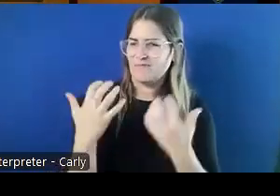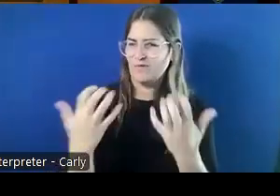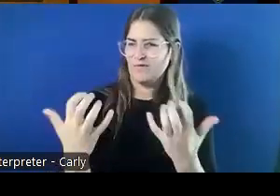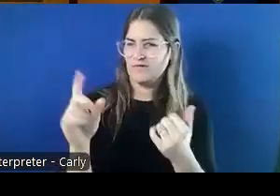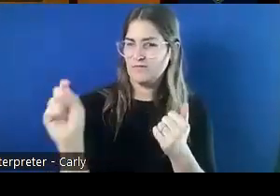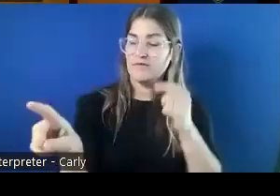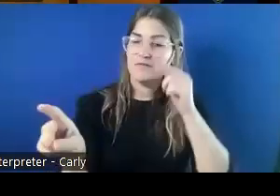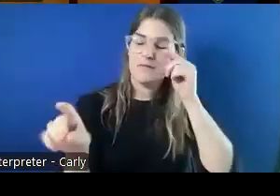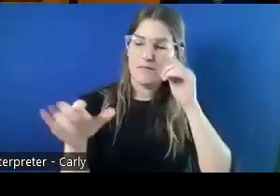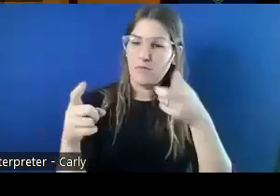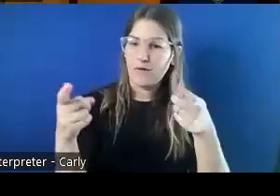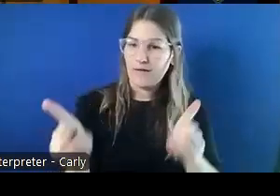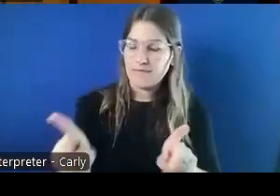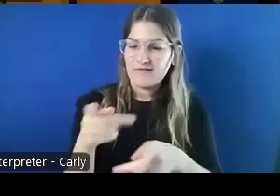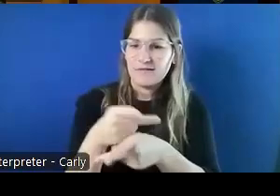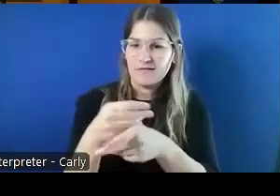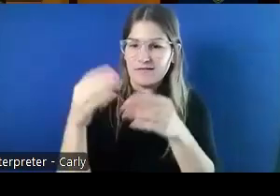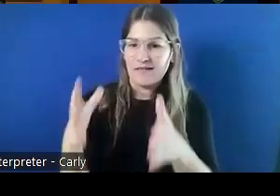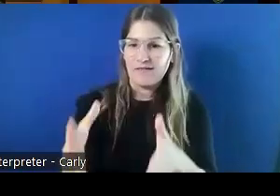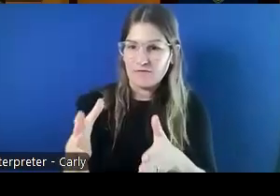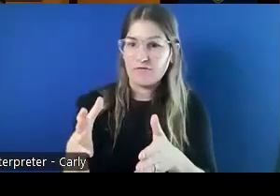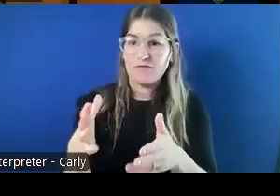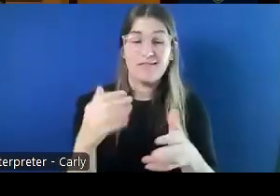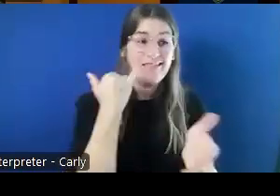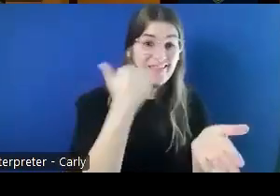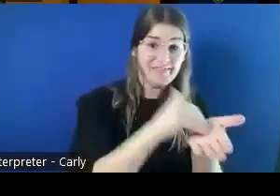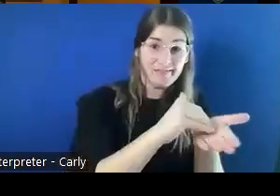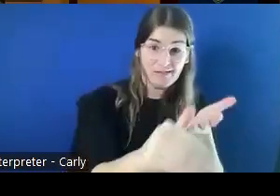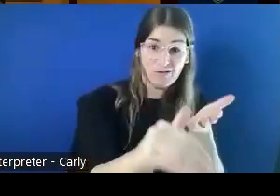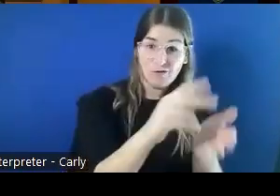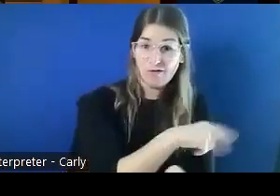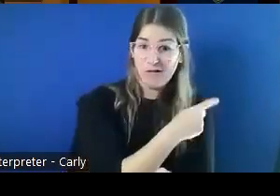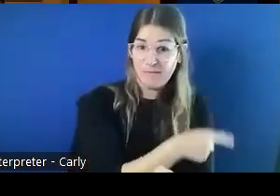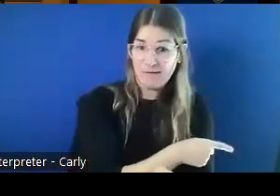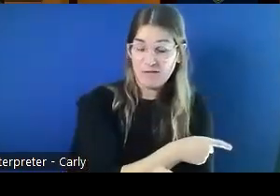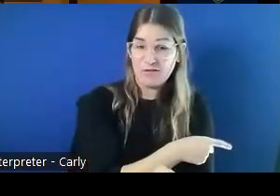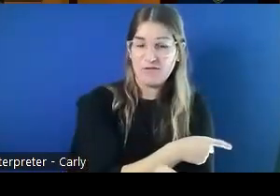what happens to the caregivers after I discharge a patient home there one that I often think of but